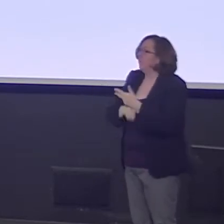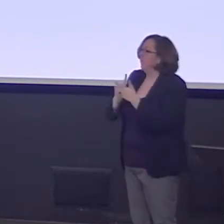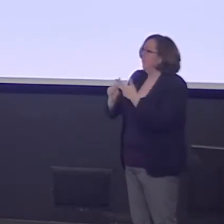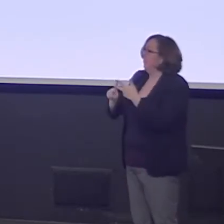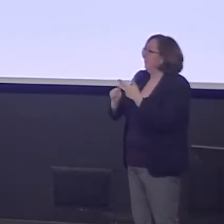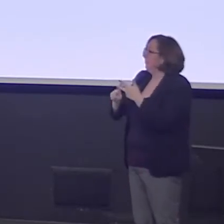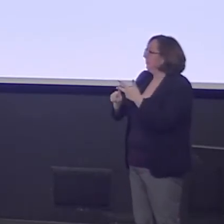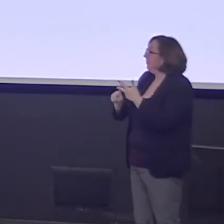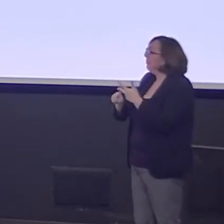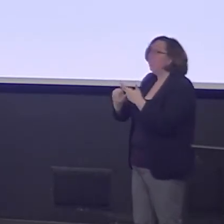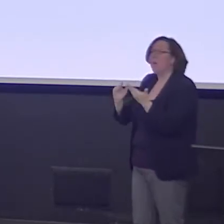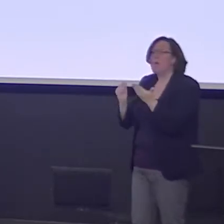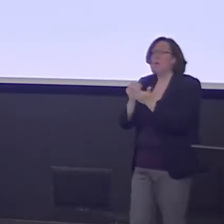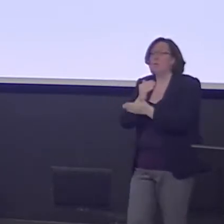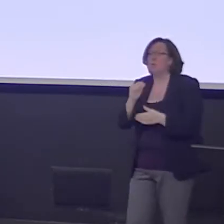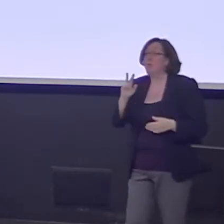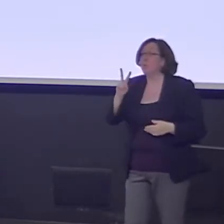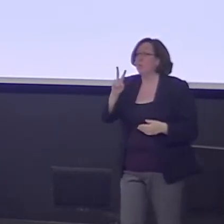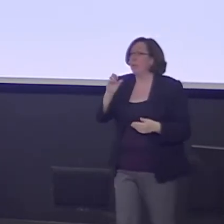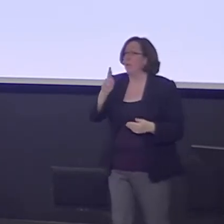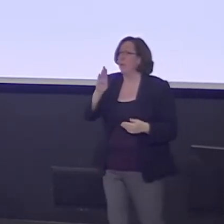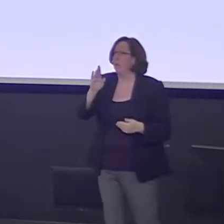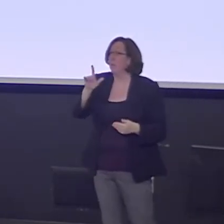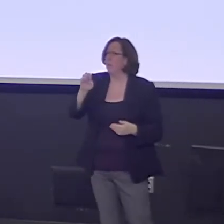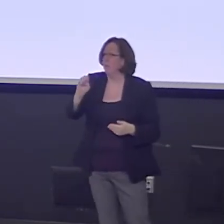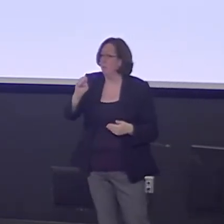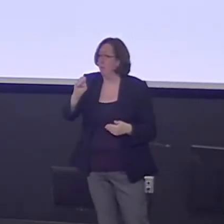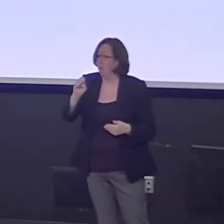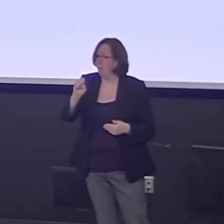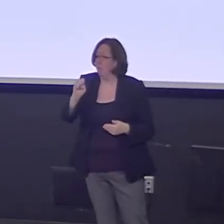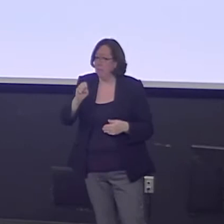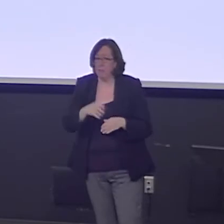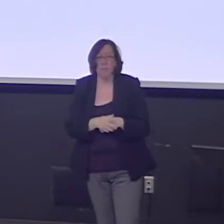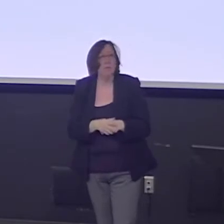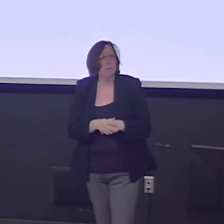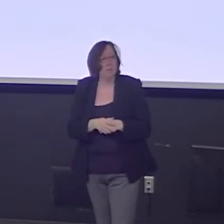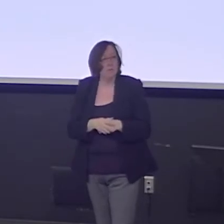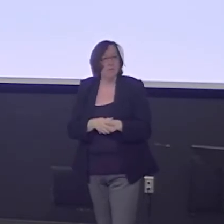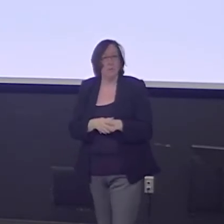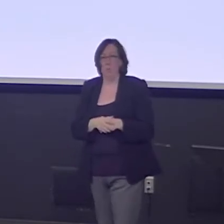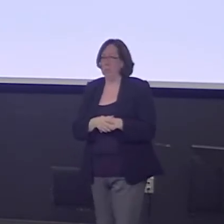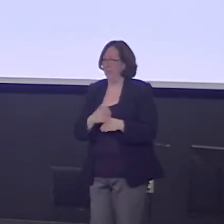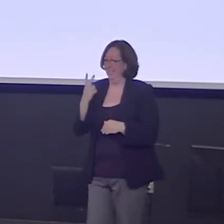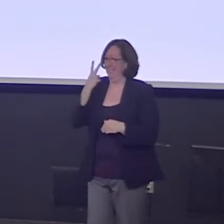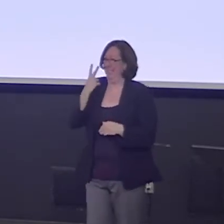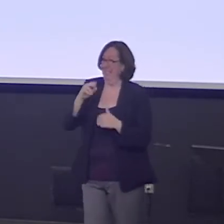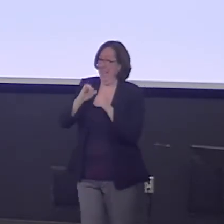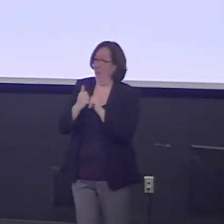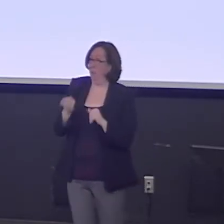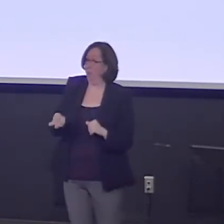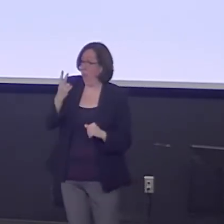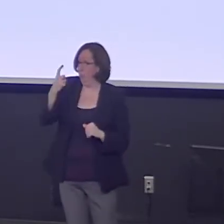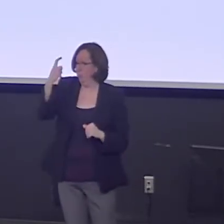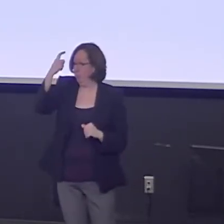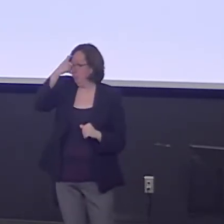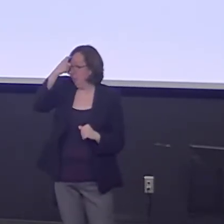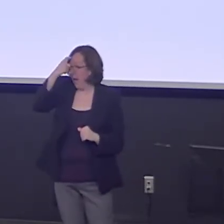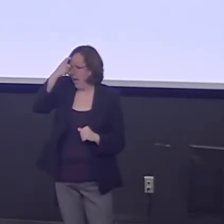We're actually gonna look at the dynamic connections between two brains, and that is a variable that we don't see